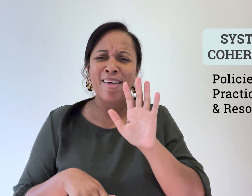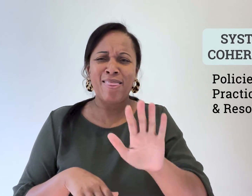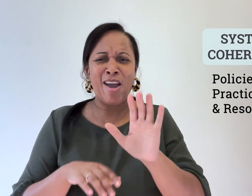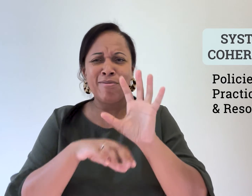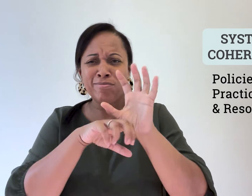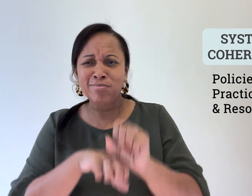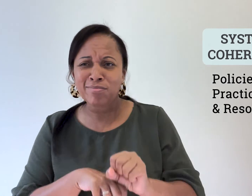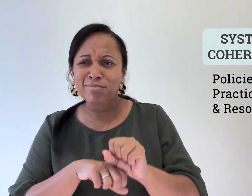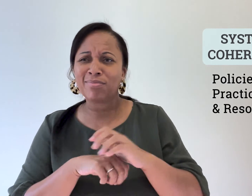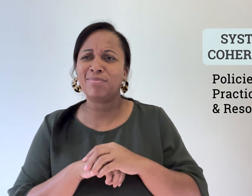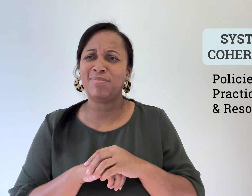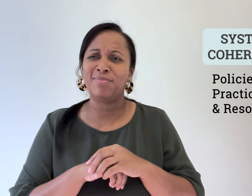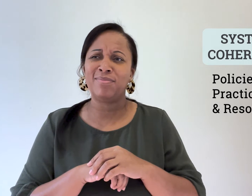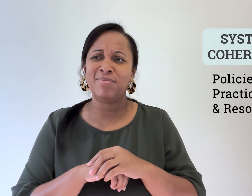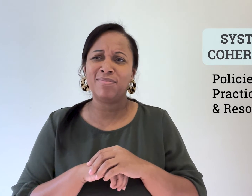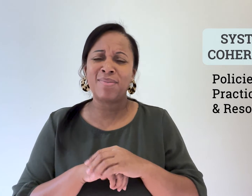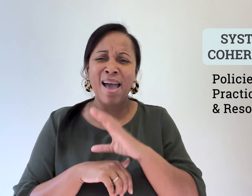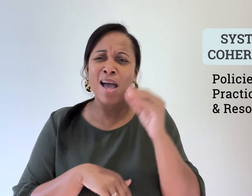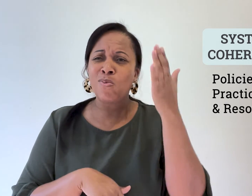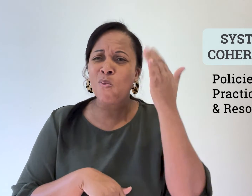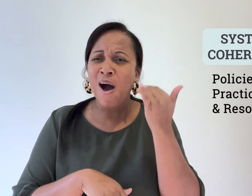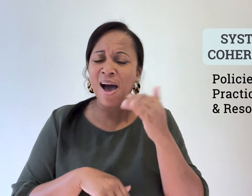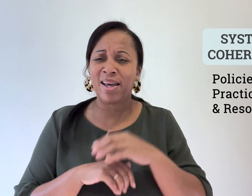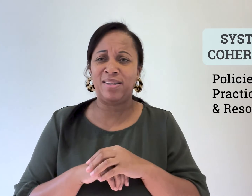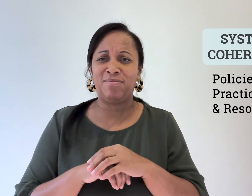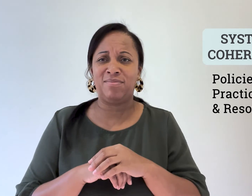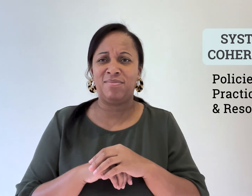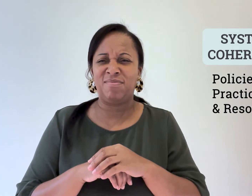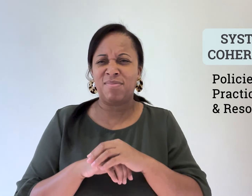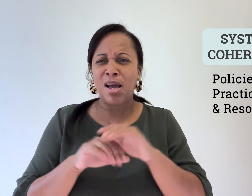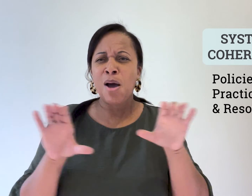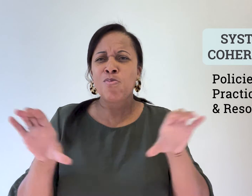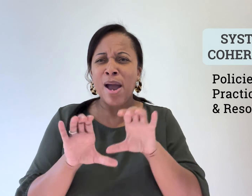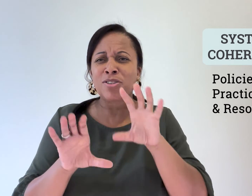do day to day, the habits they have, and why they have them.